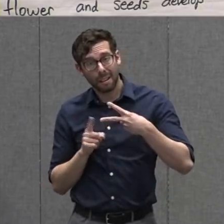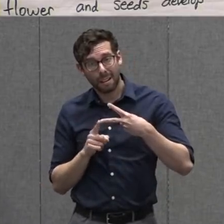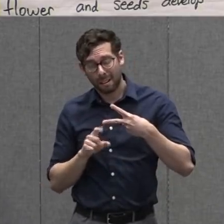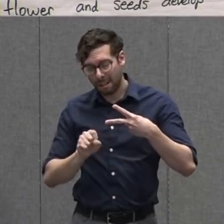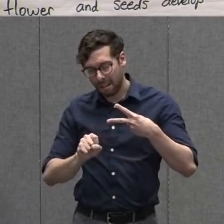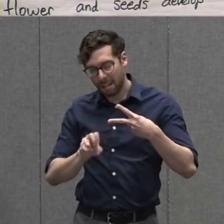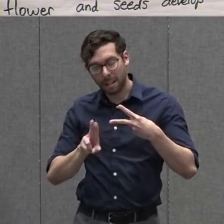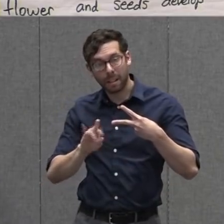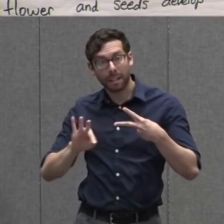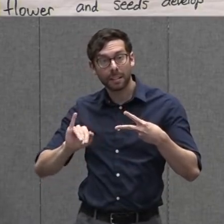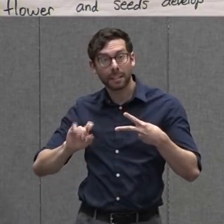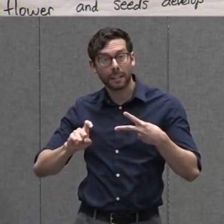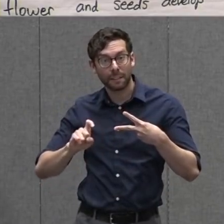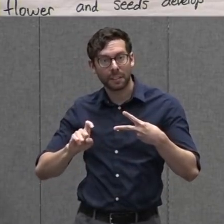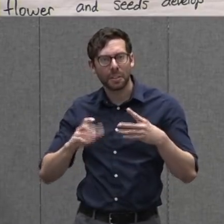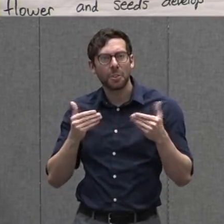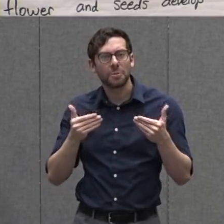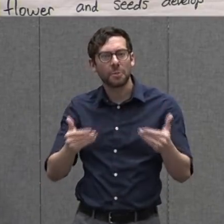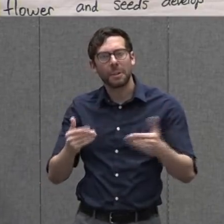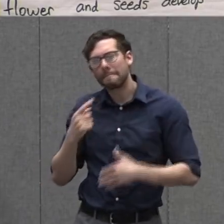that you're watching TV with, where do you think this goes?